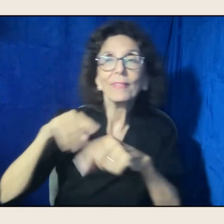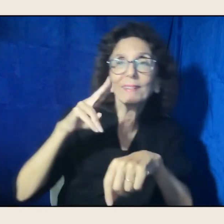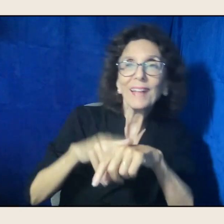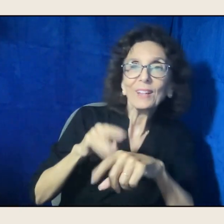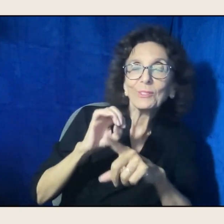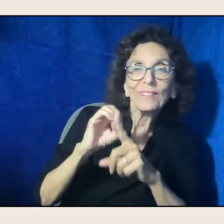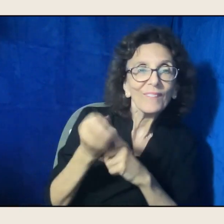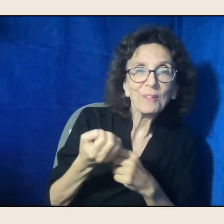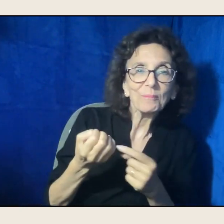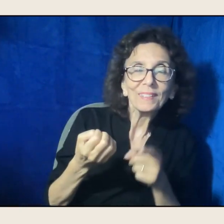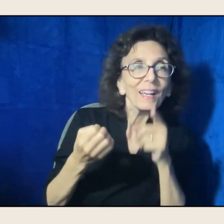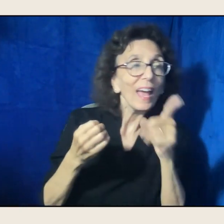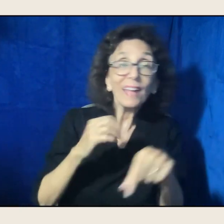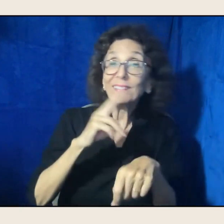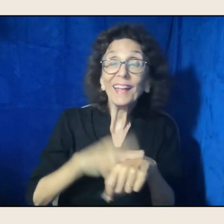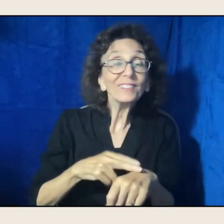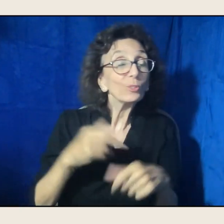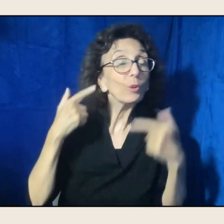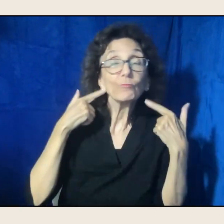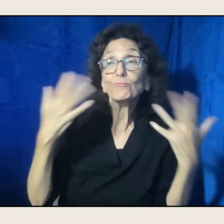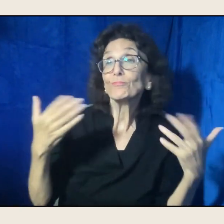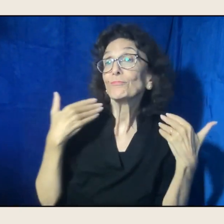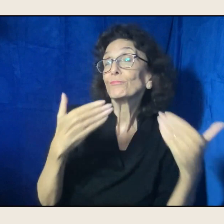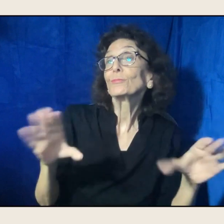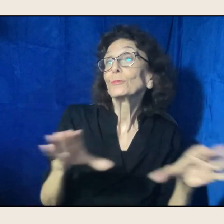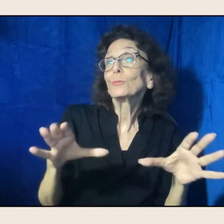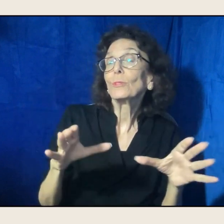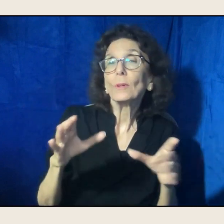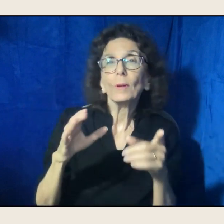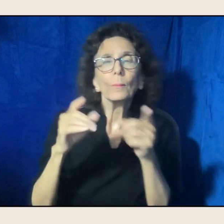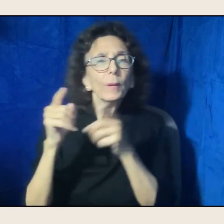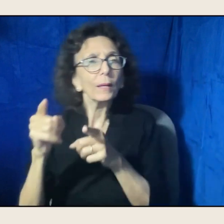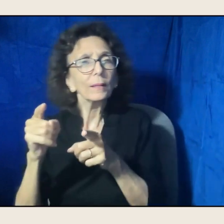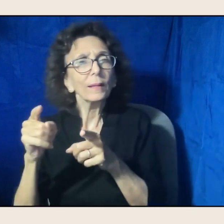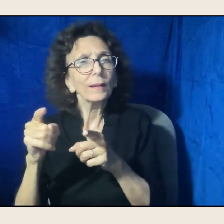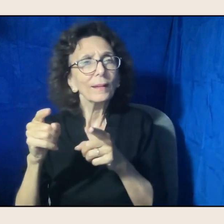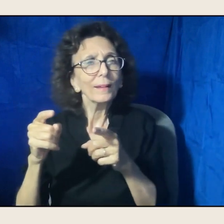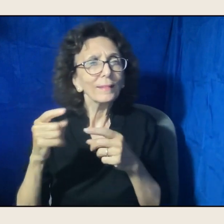but what are we doing on the kind of the human side of things, the policy side of things